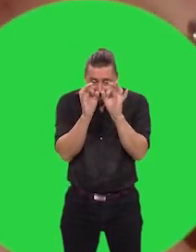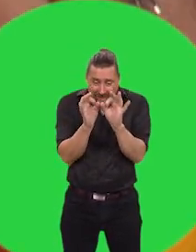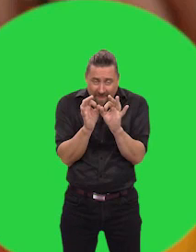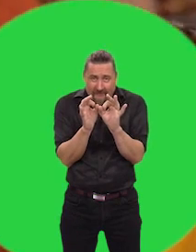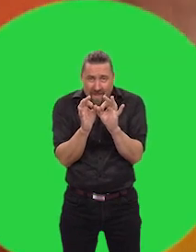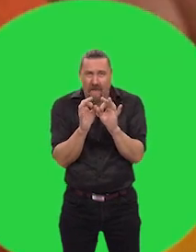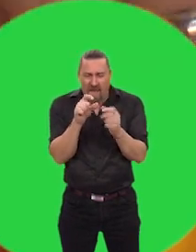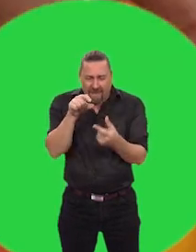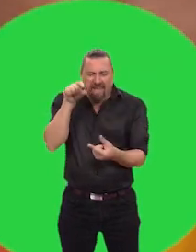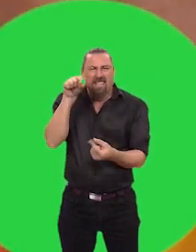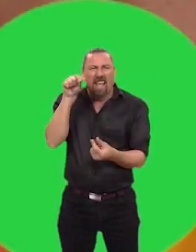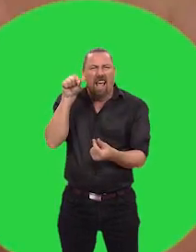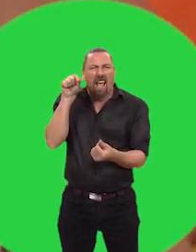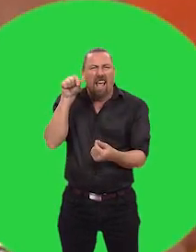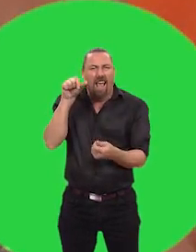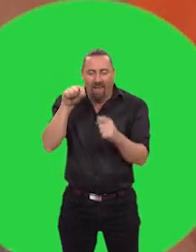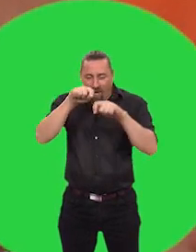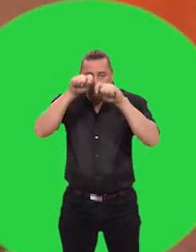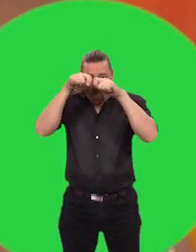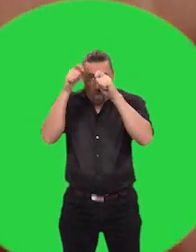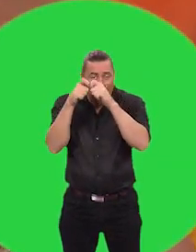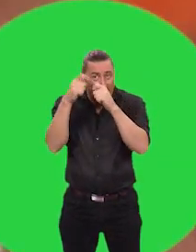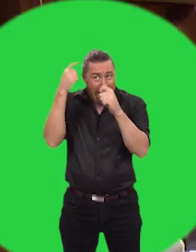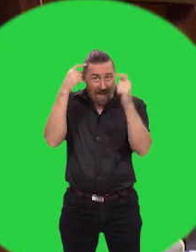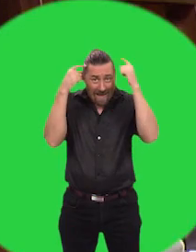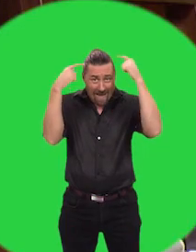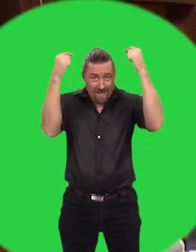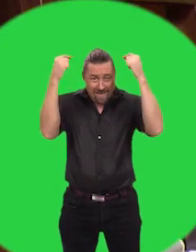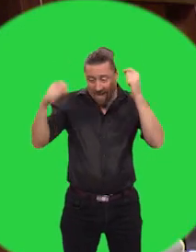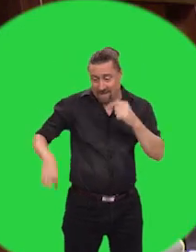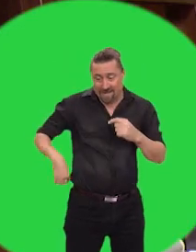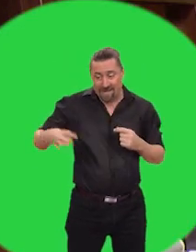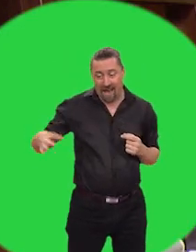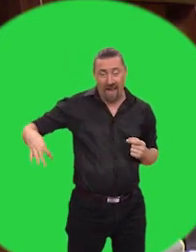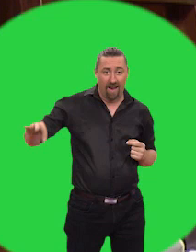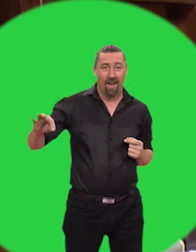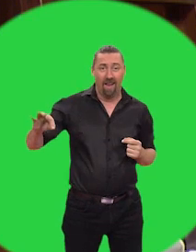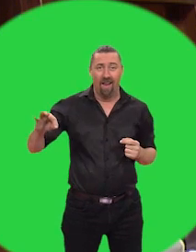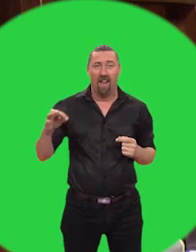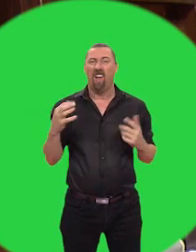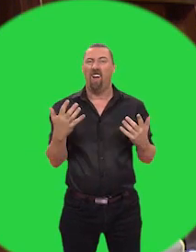and using my chenille stick to make the ears and the tail. So now once it's done, all we have to do is grab a piece